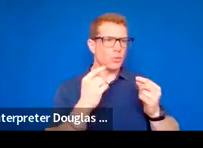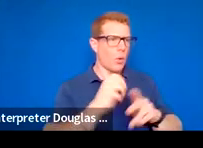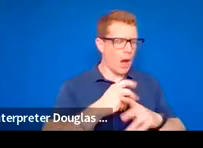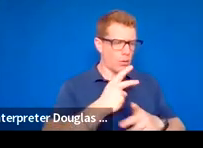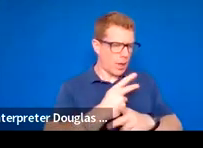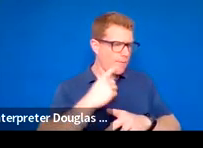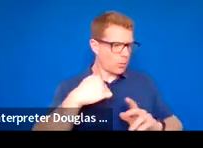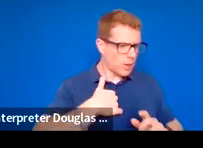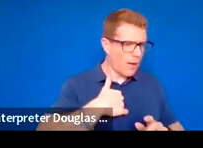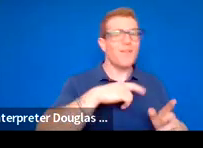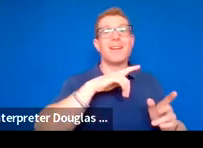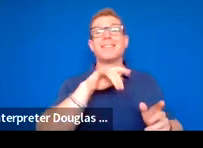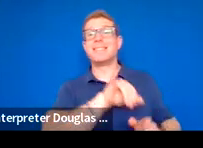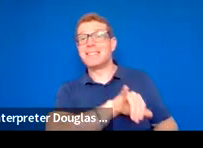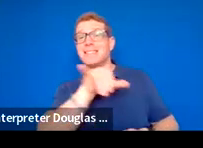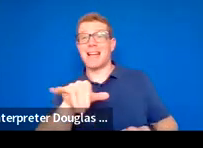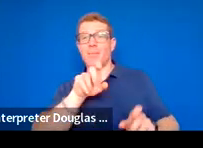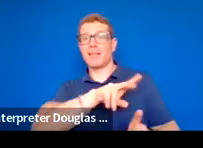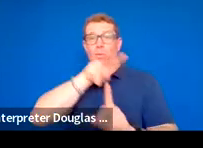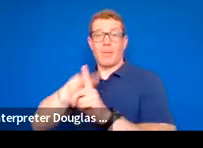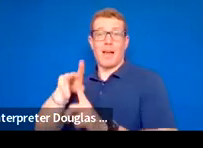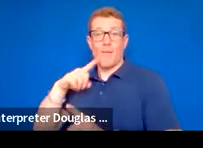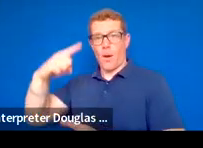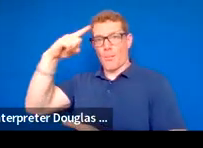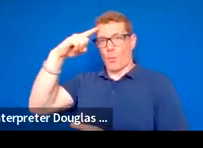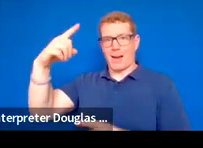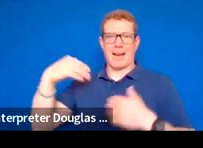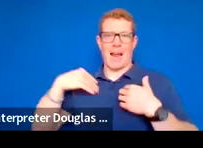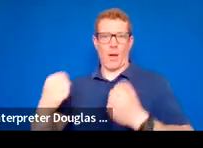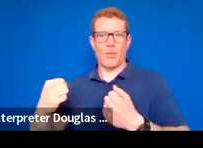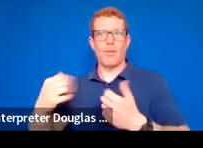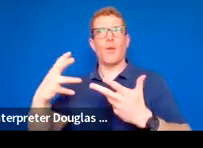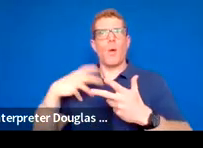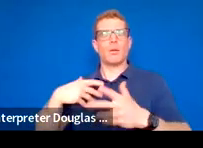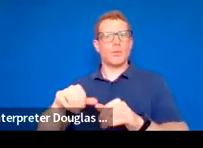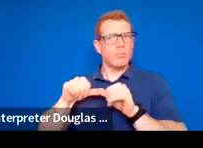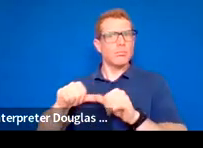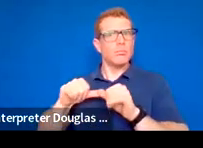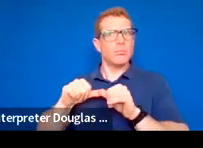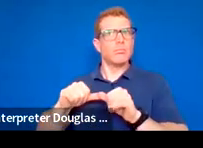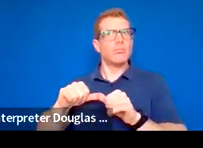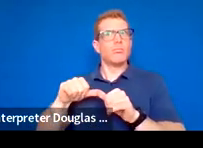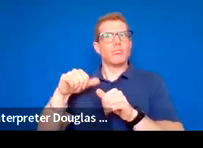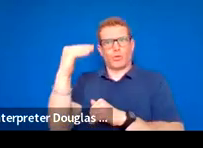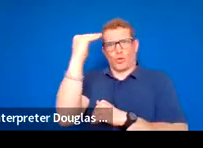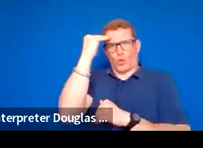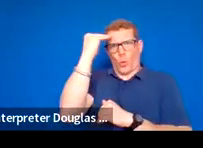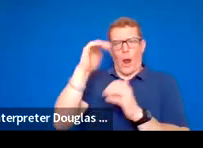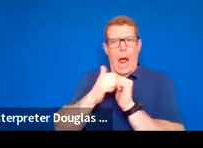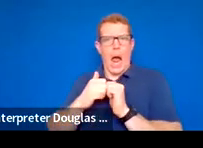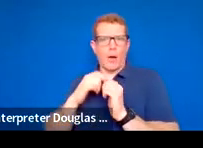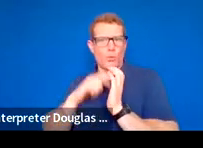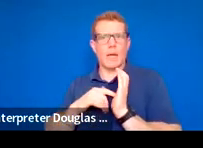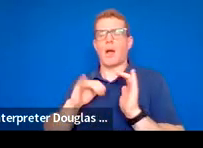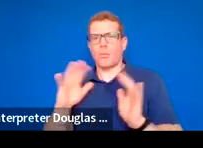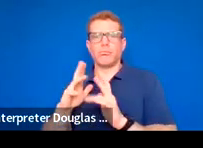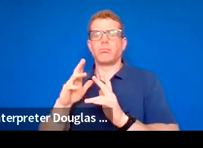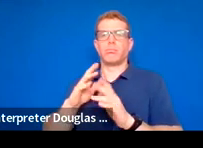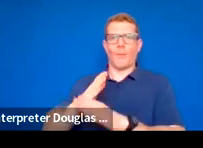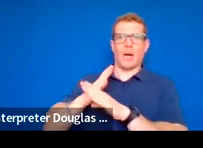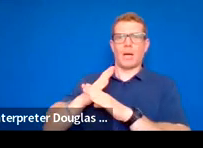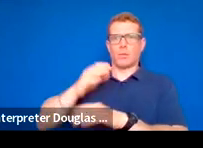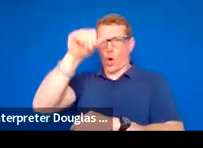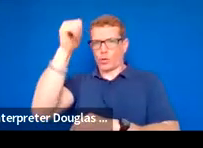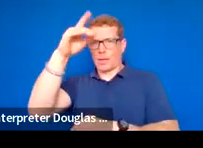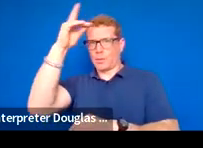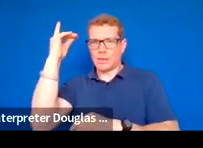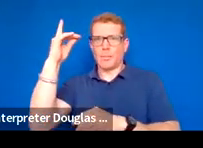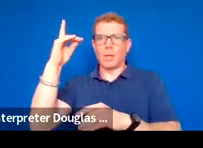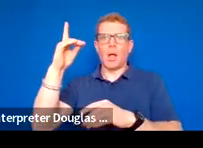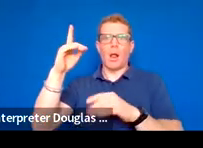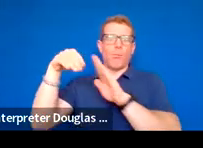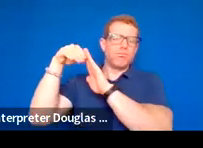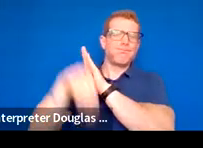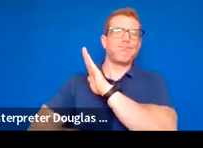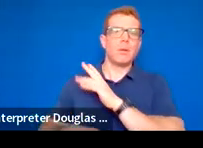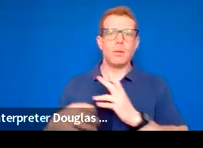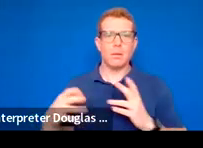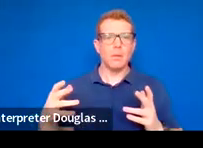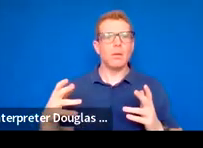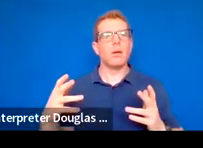It's time for us to become brain health. aware so We can become Alzheimer's aware research shows many activities that are good for the heart are also good for our brain health.